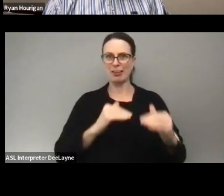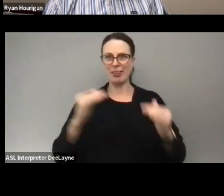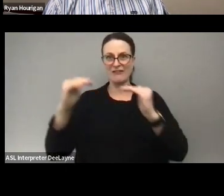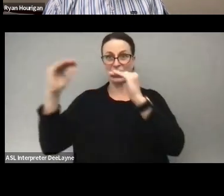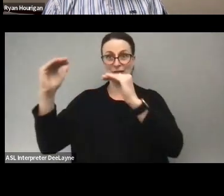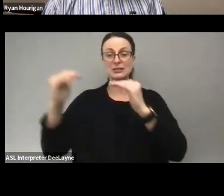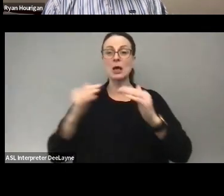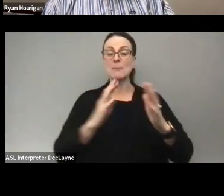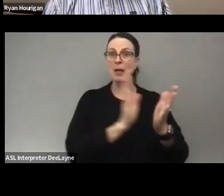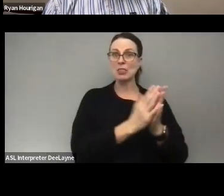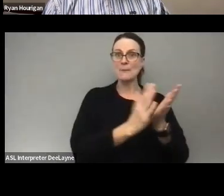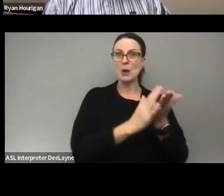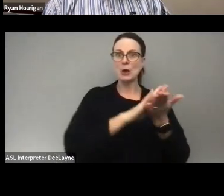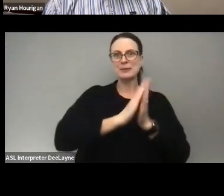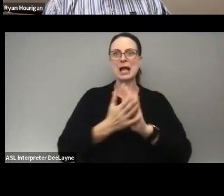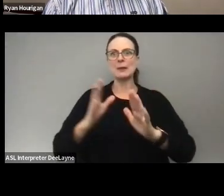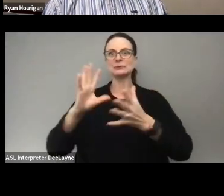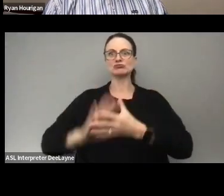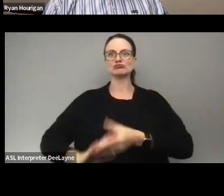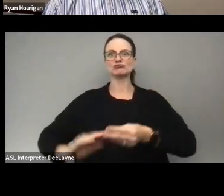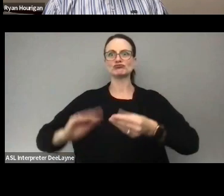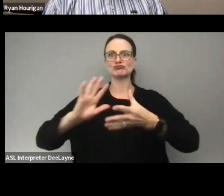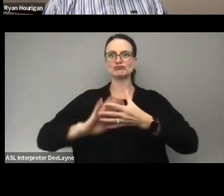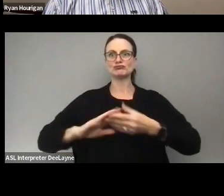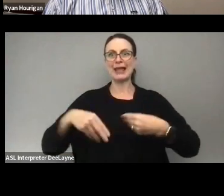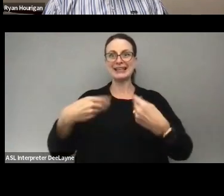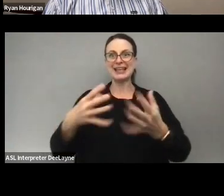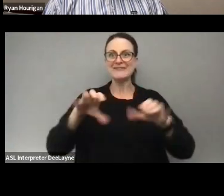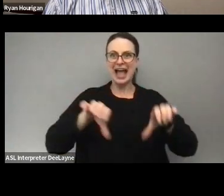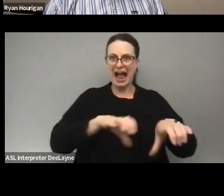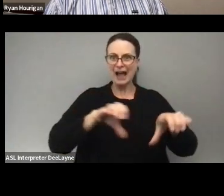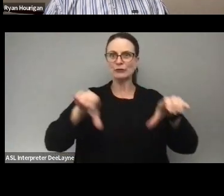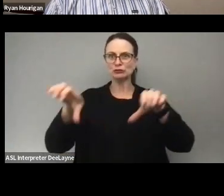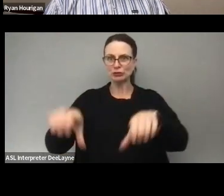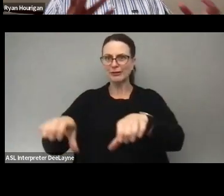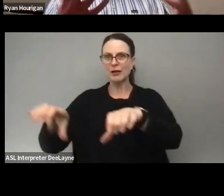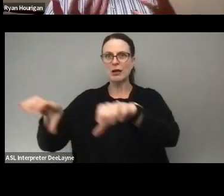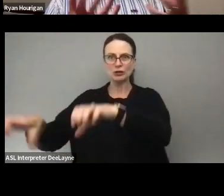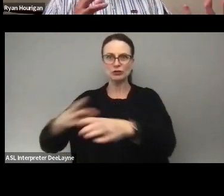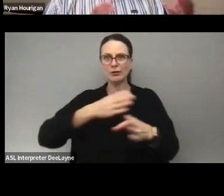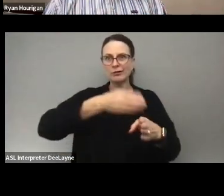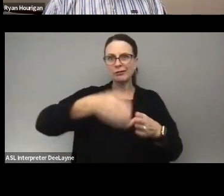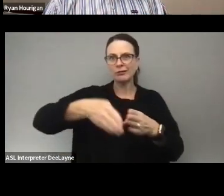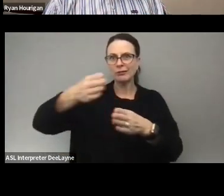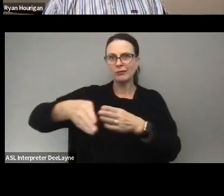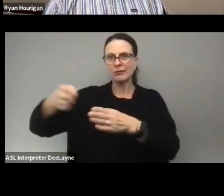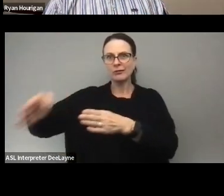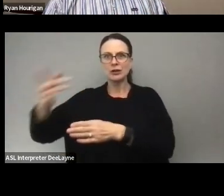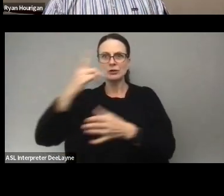and give them action verbs in order to complete tasks that end up looking like a play.